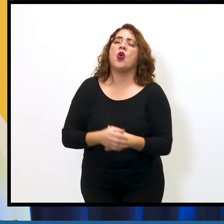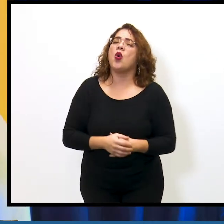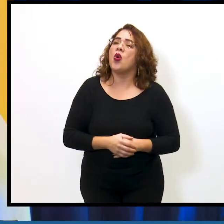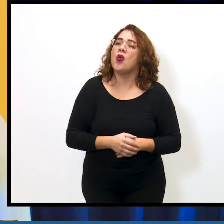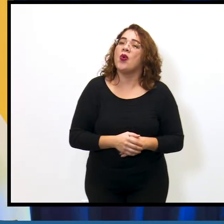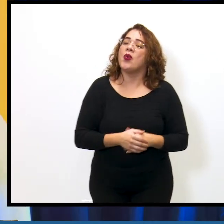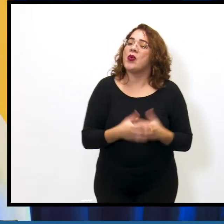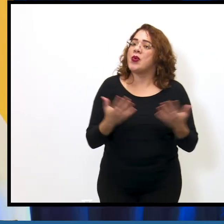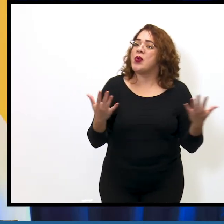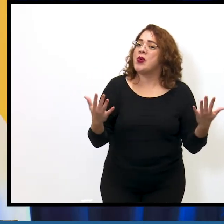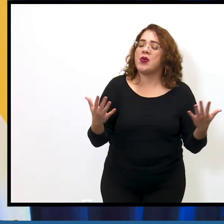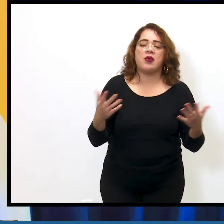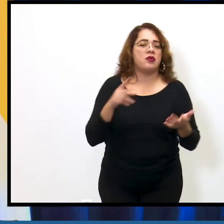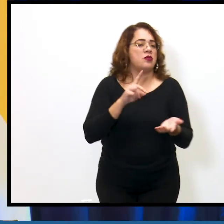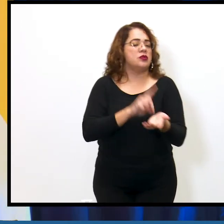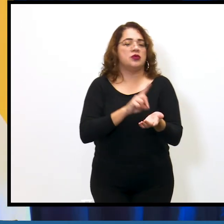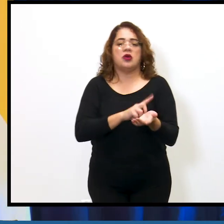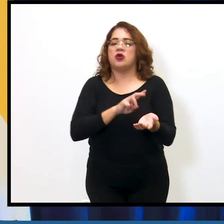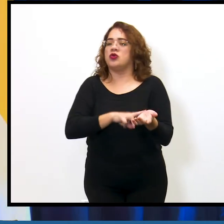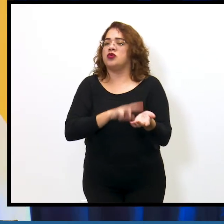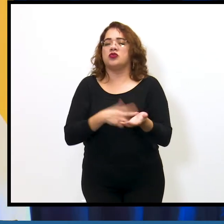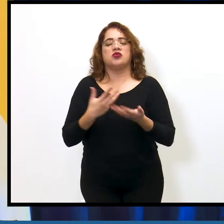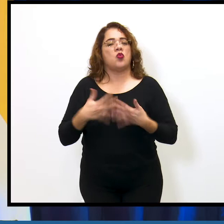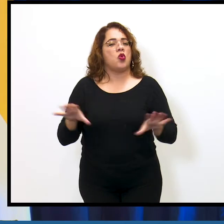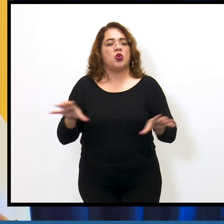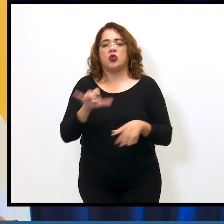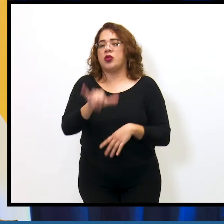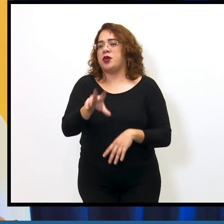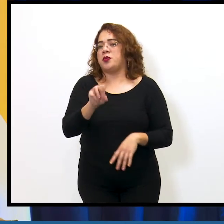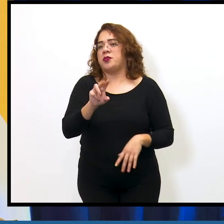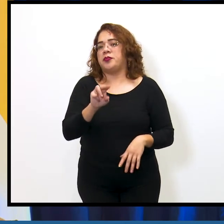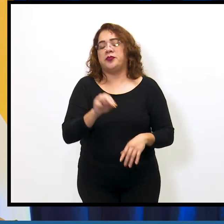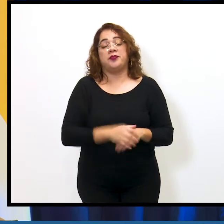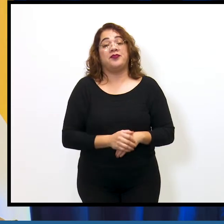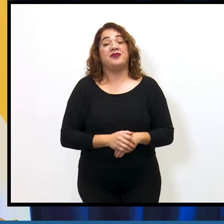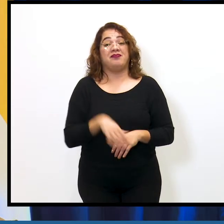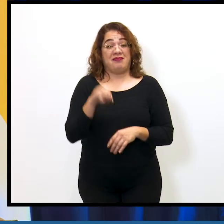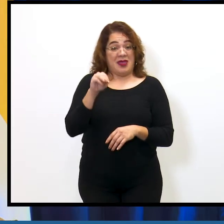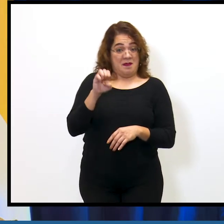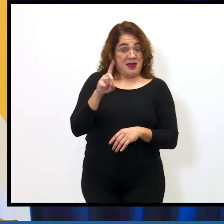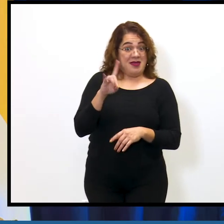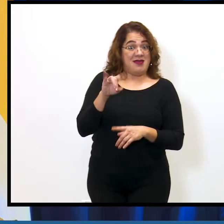What they are reporting is true. We are in a serious place with our hospitals and folks need